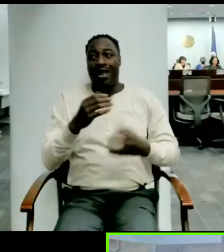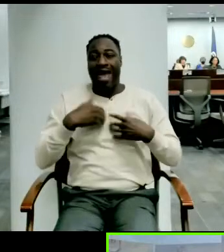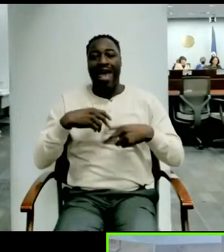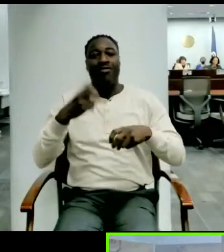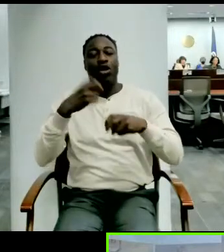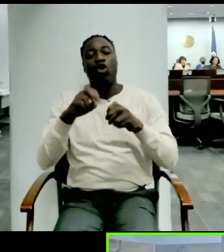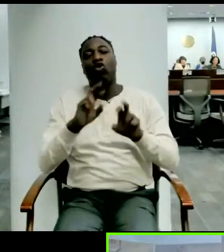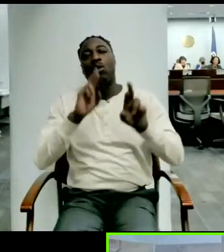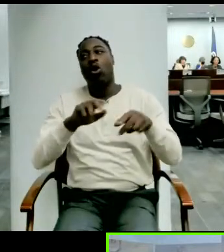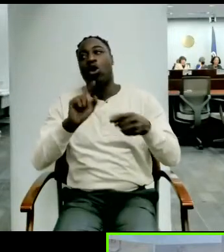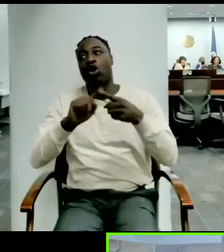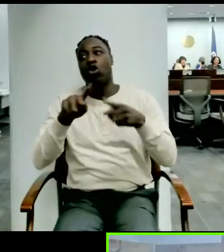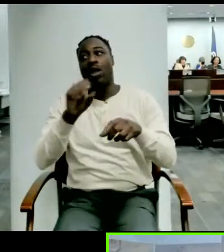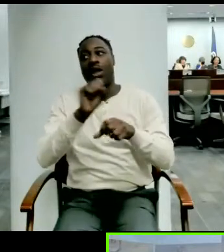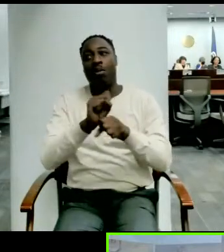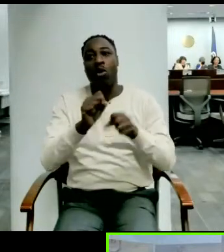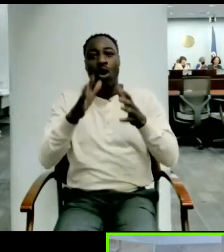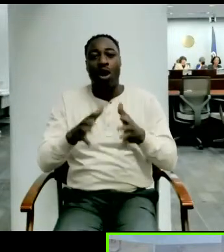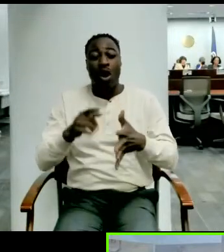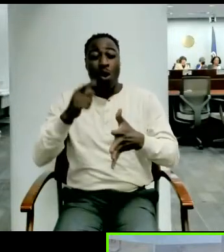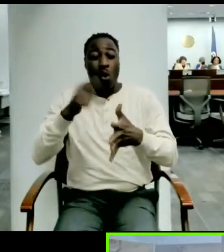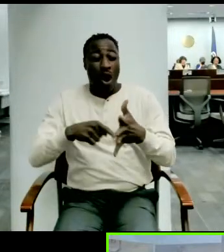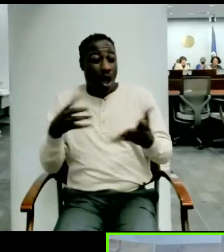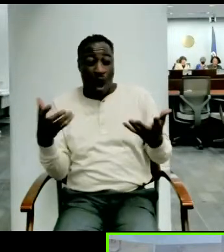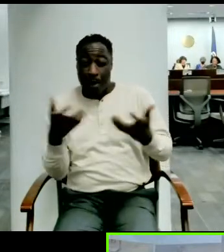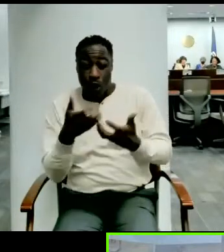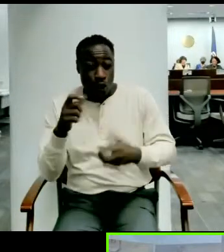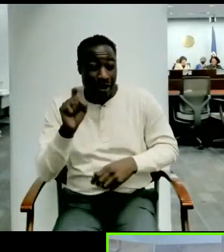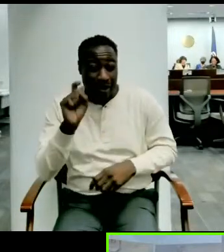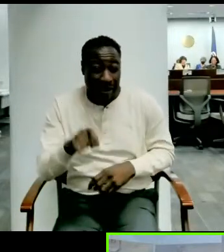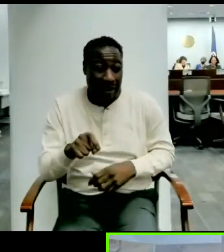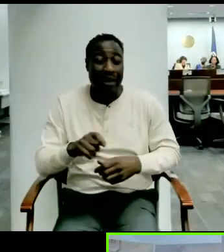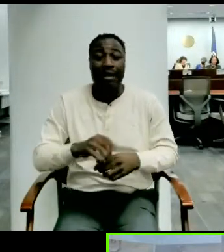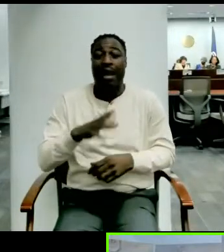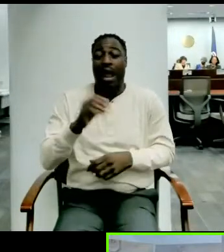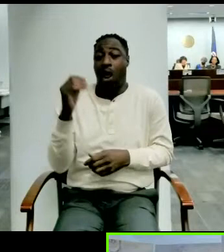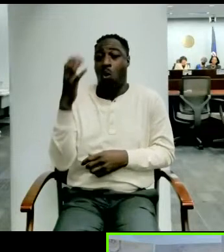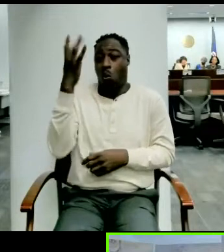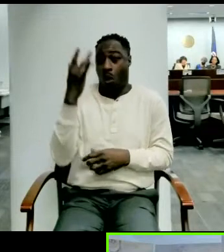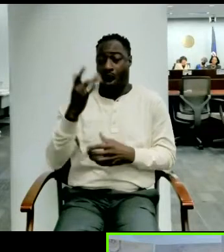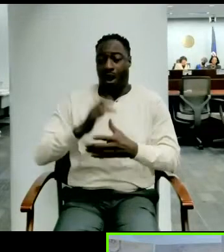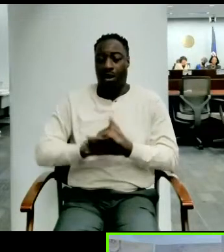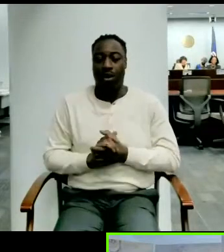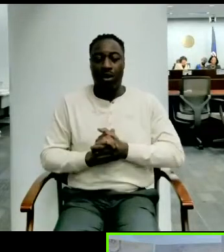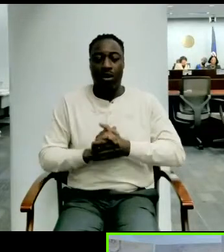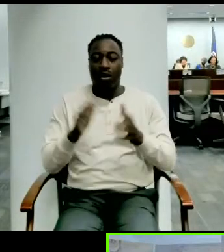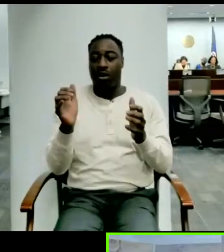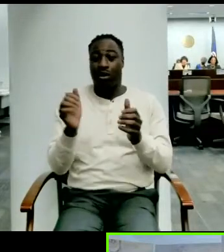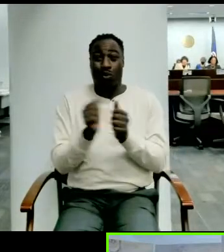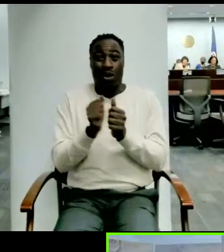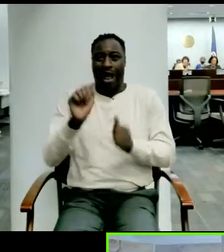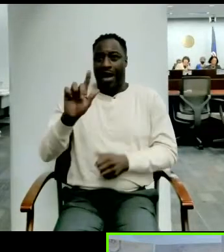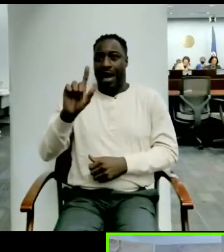to their employers what accommodations they need and why. And without a diagnosis employers are,